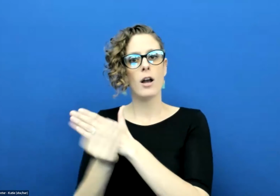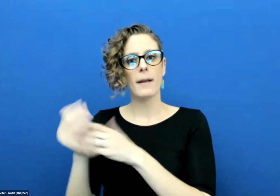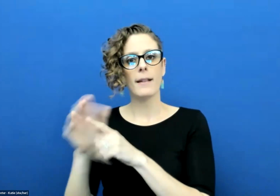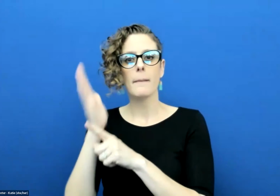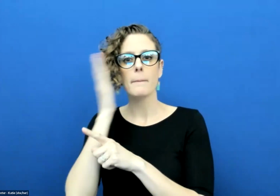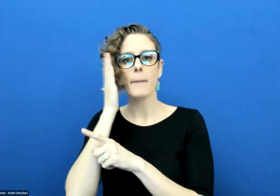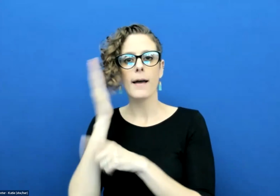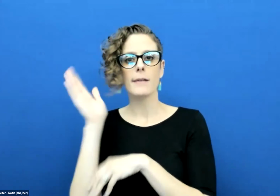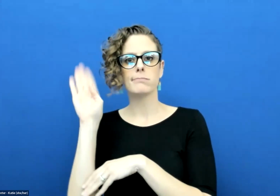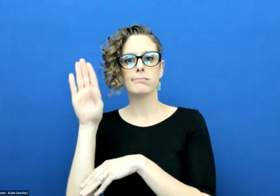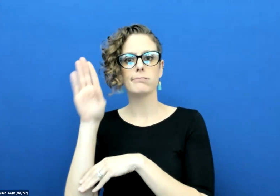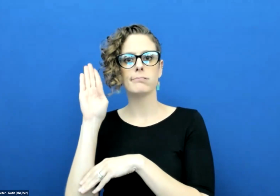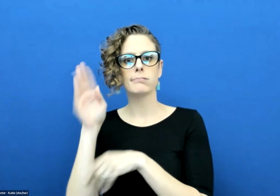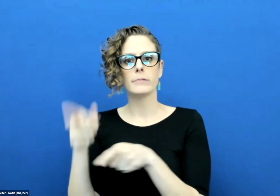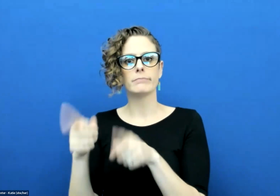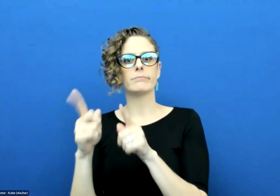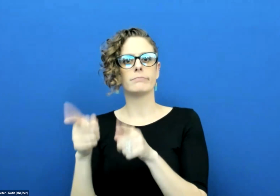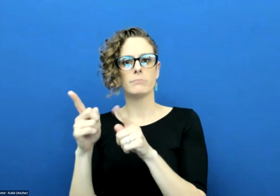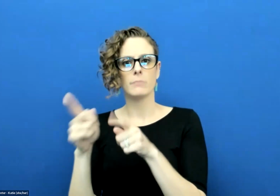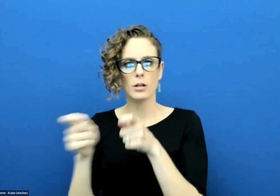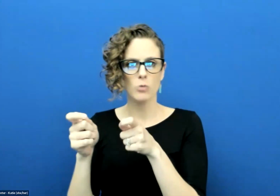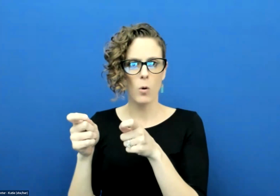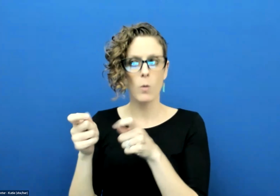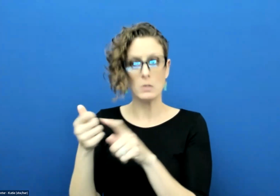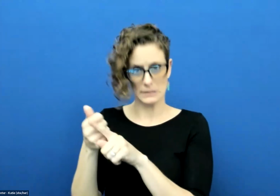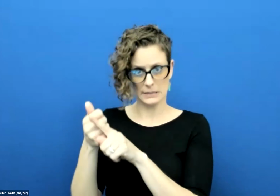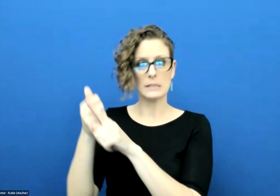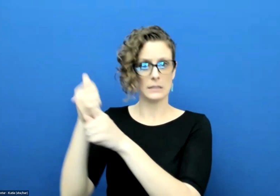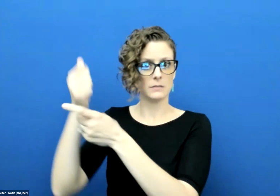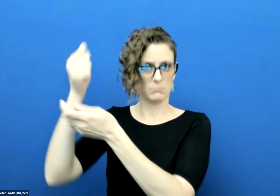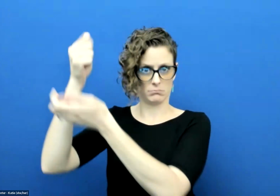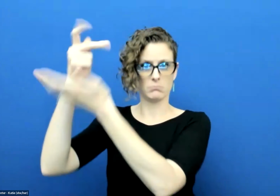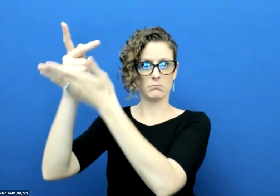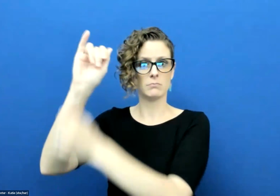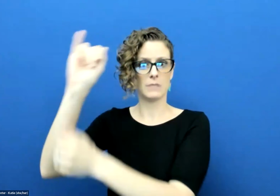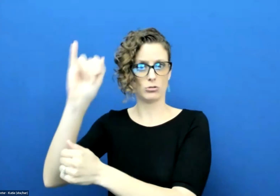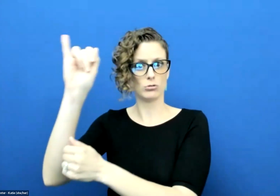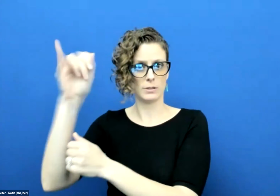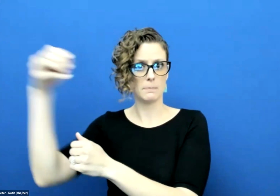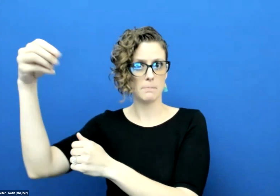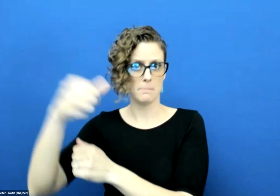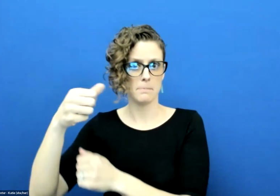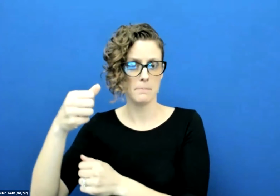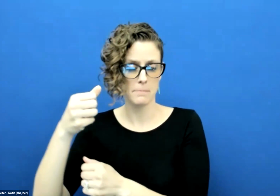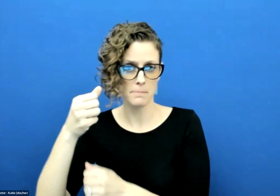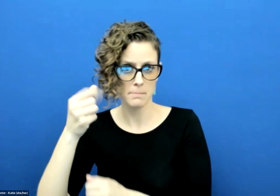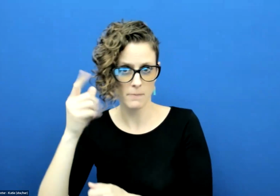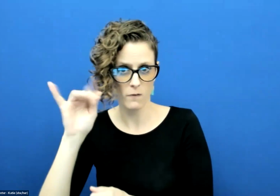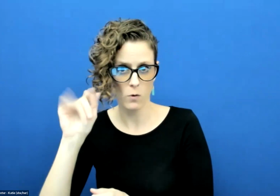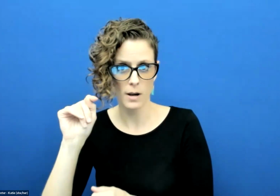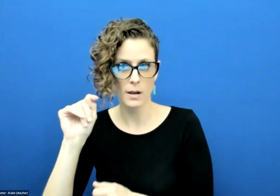his new new bed was able to get that device and its implementation covered but it's I think it's